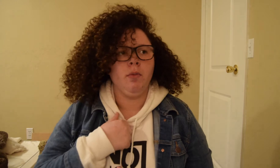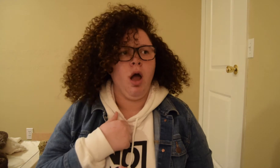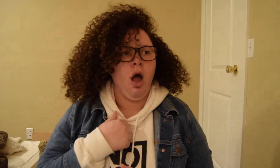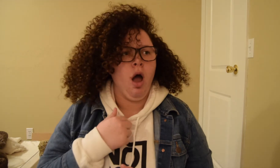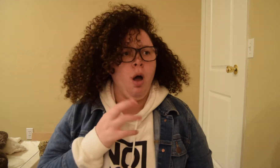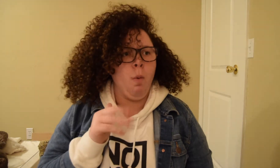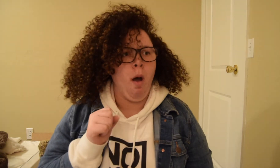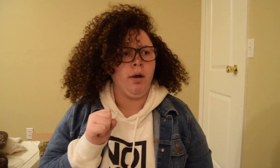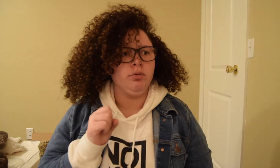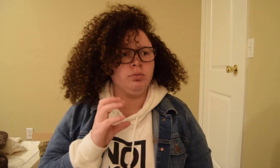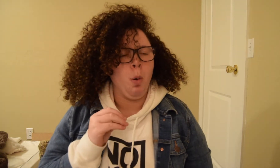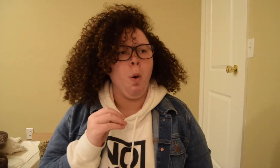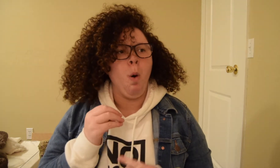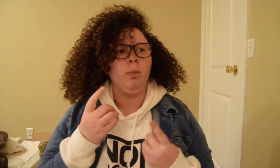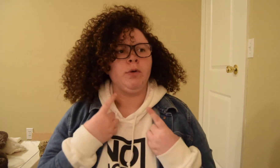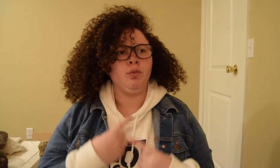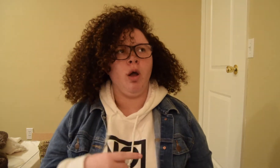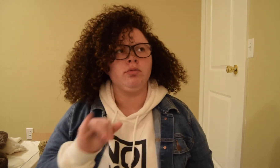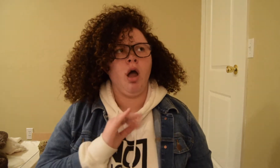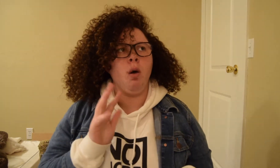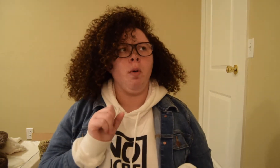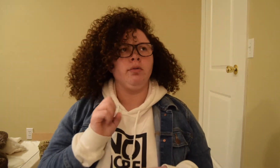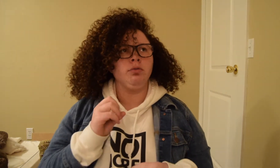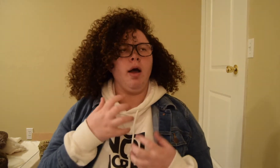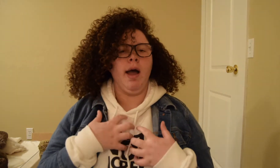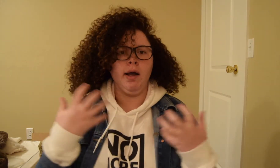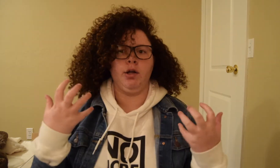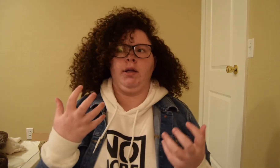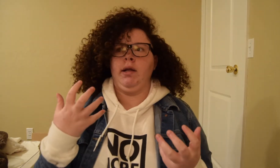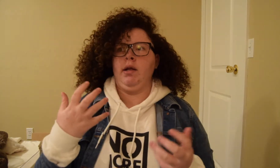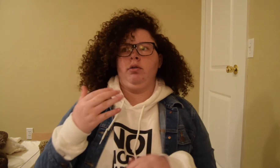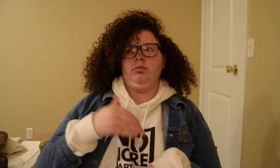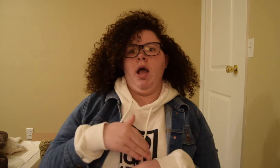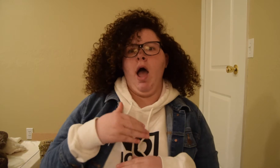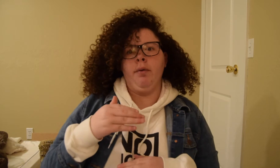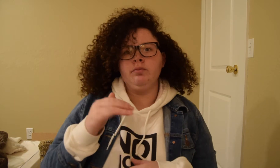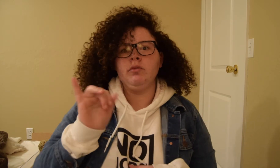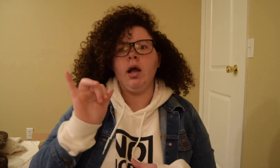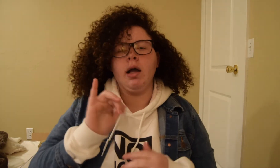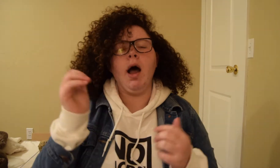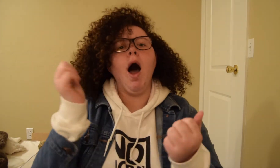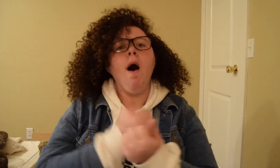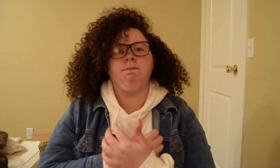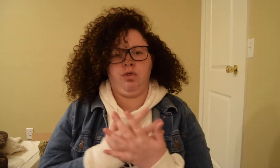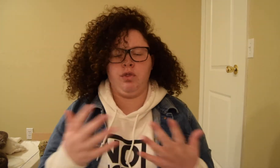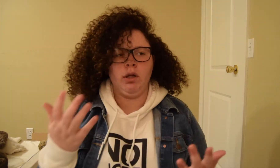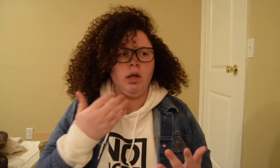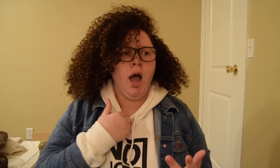I was so depressed. I was so angry about everything